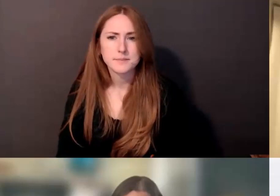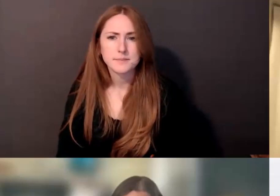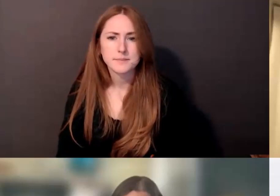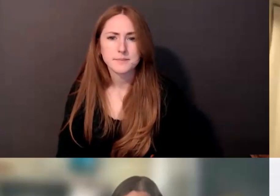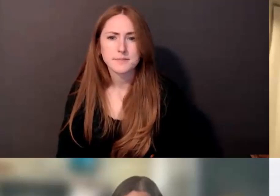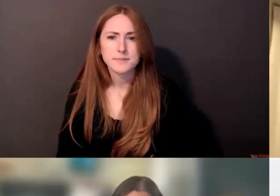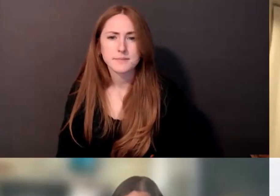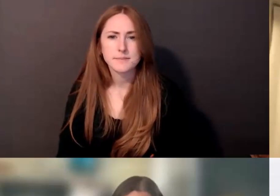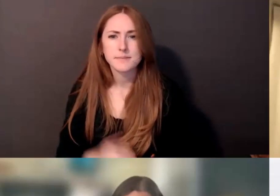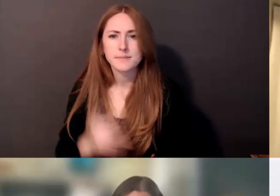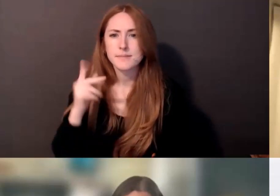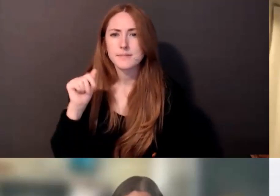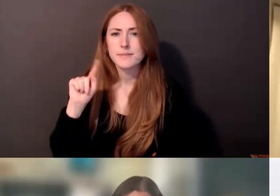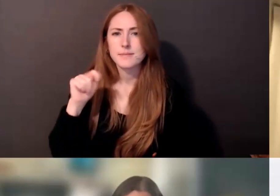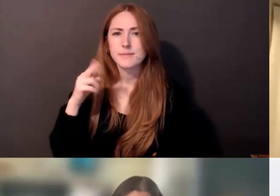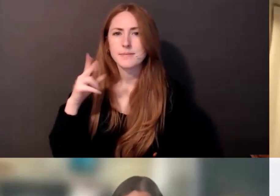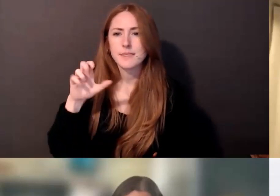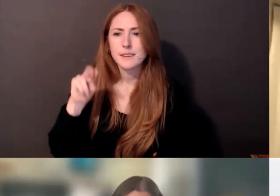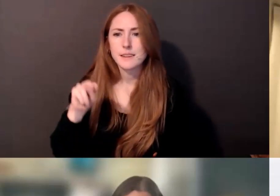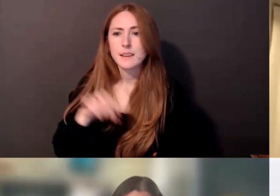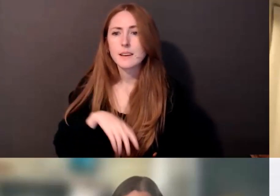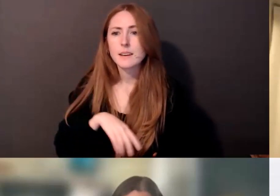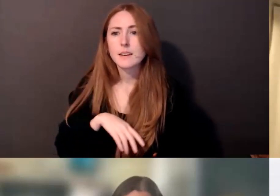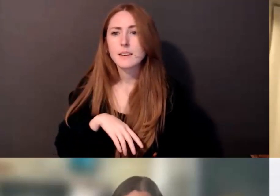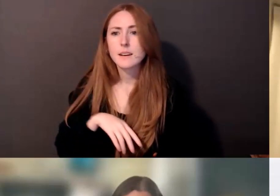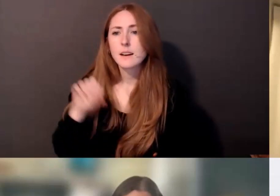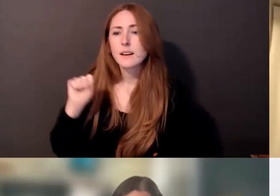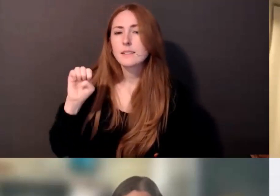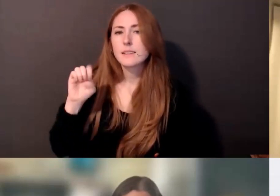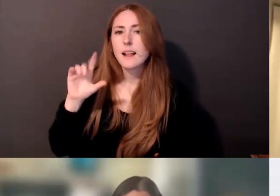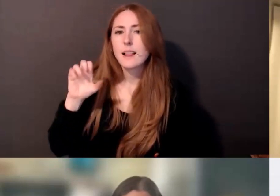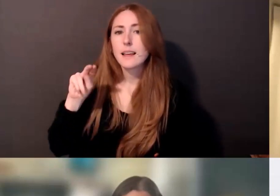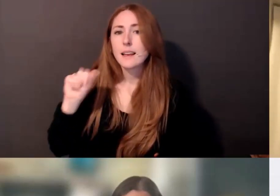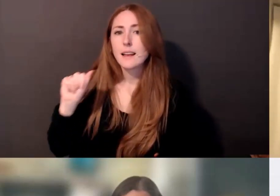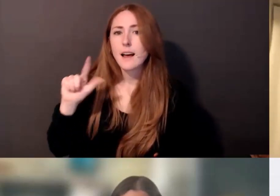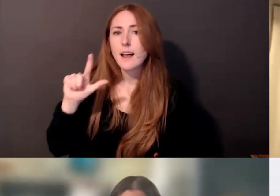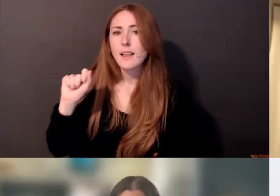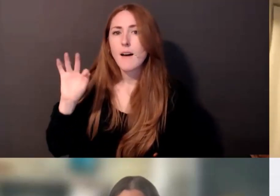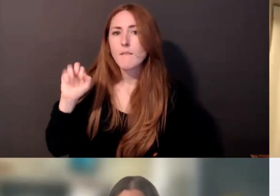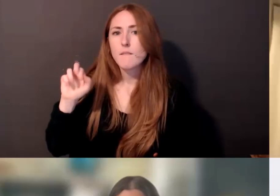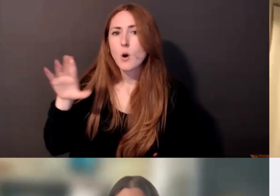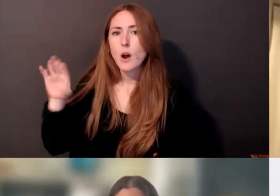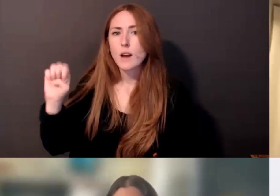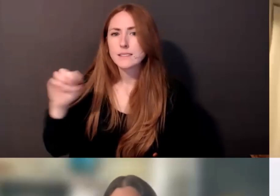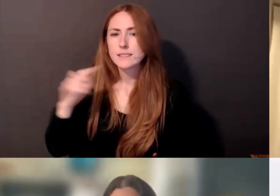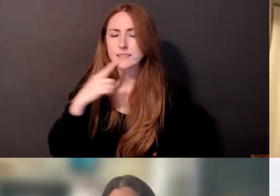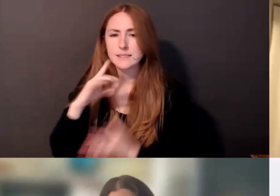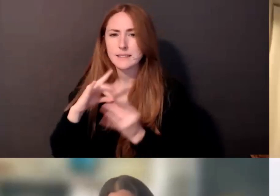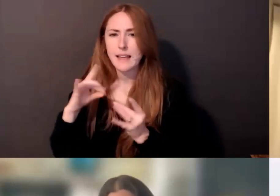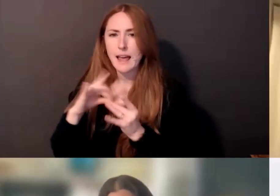And Selima has noted, and this is really for either one of you,